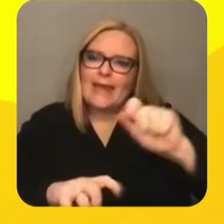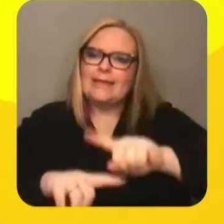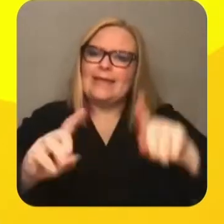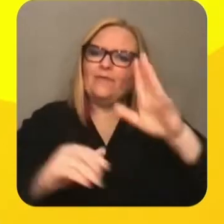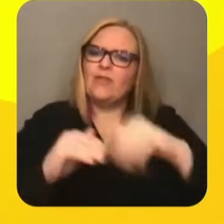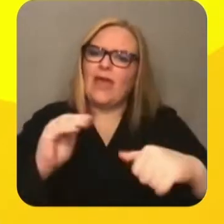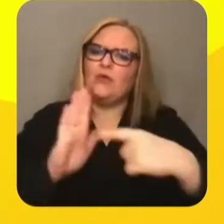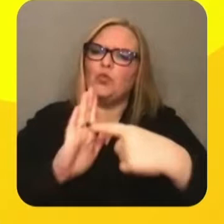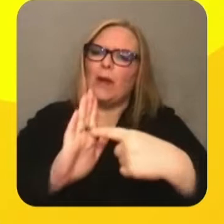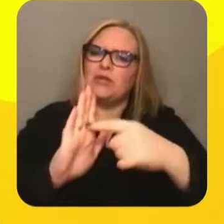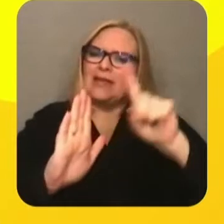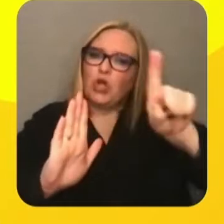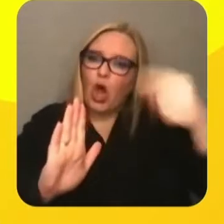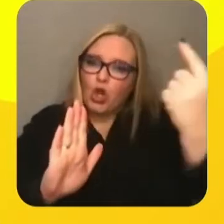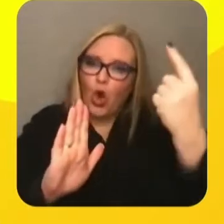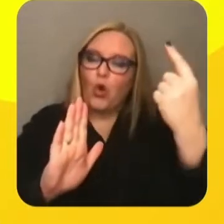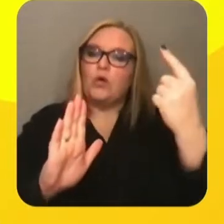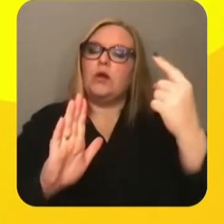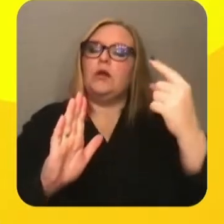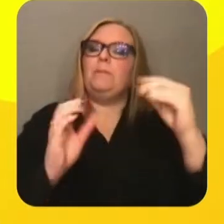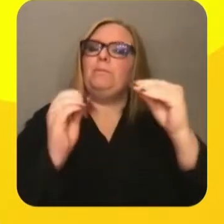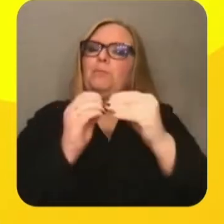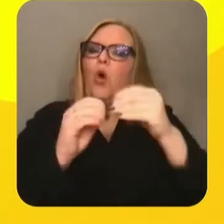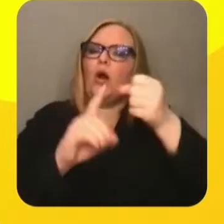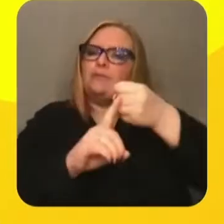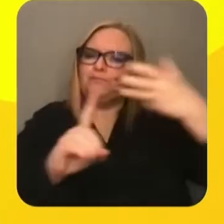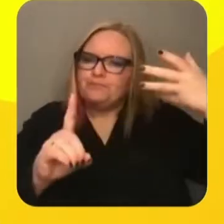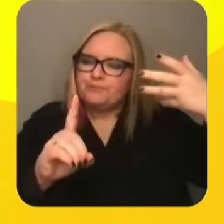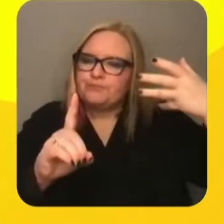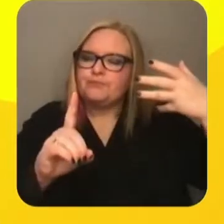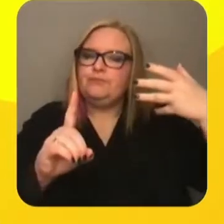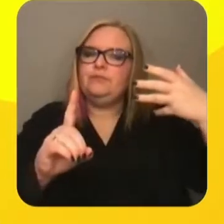I've just pulled some more data that I've shared with our chief people